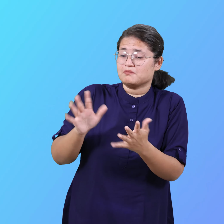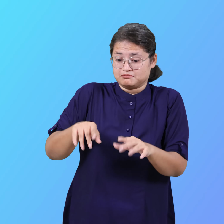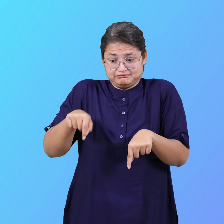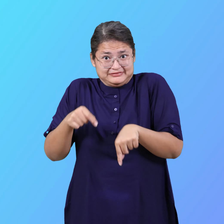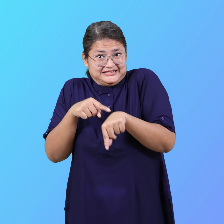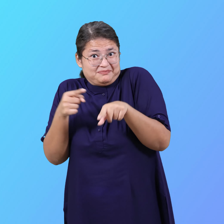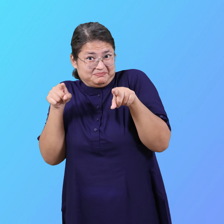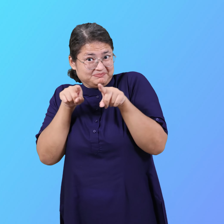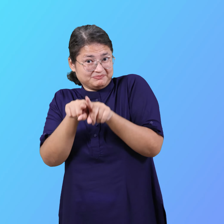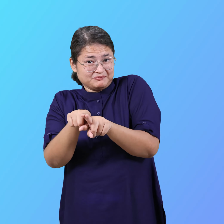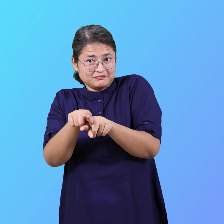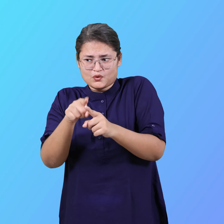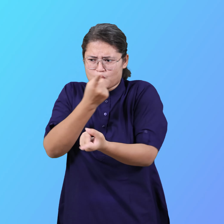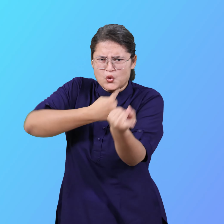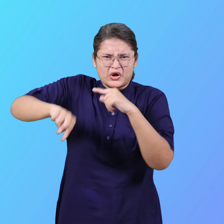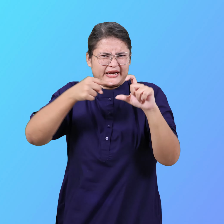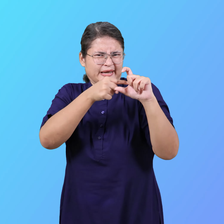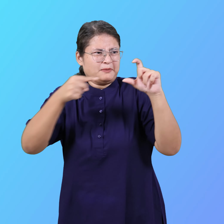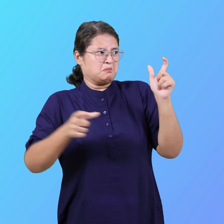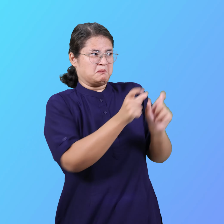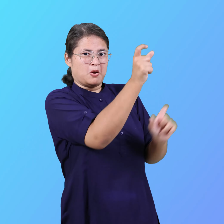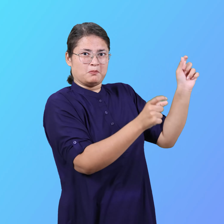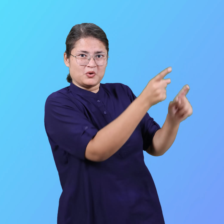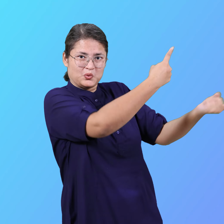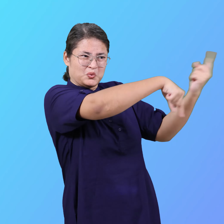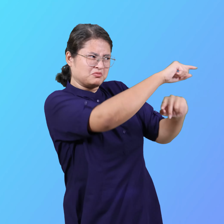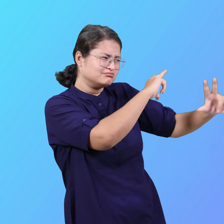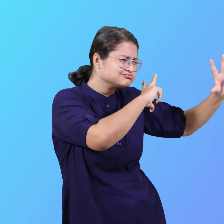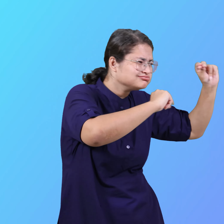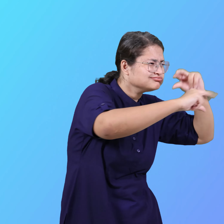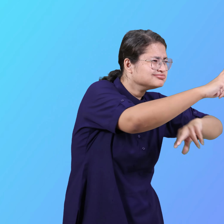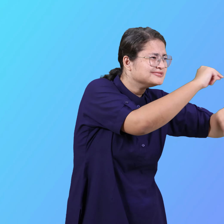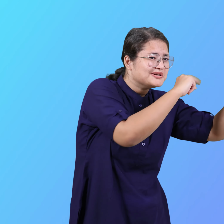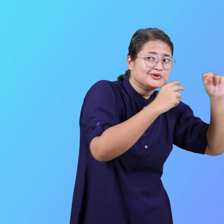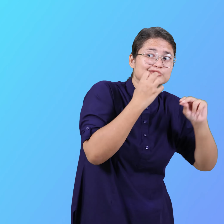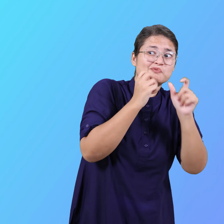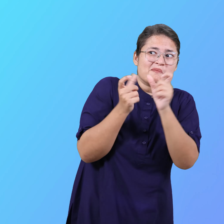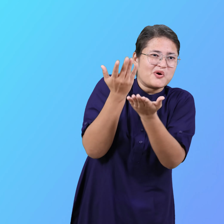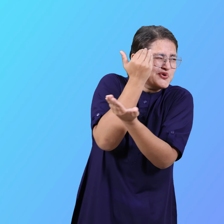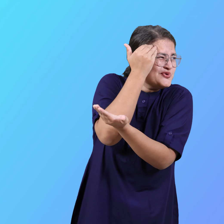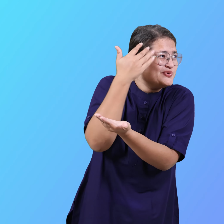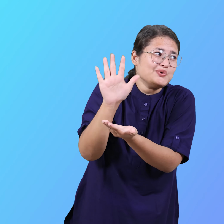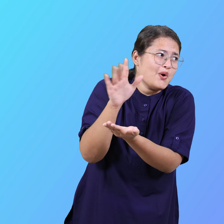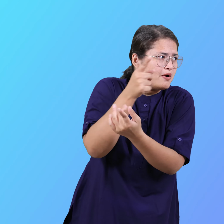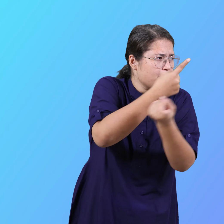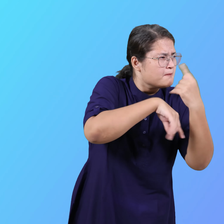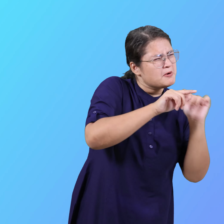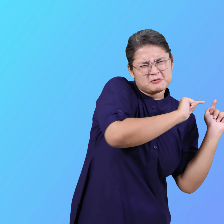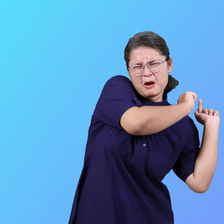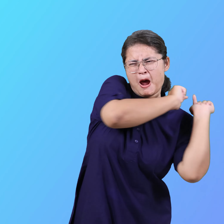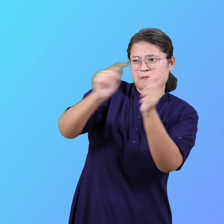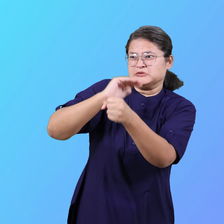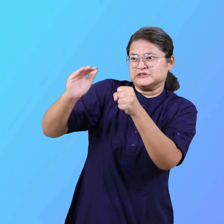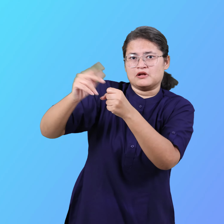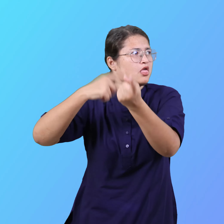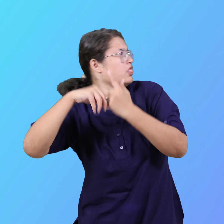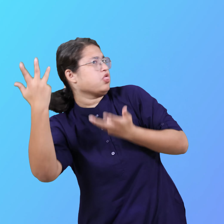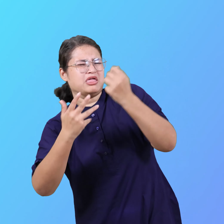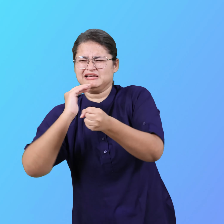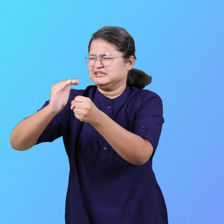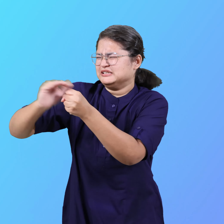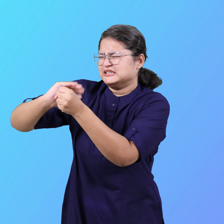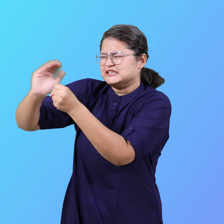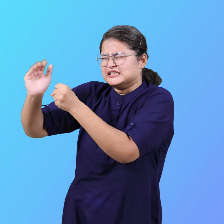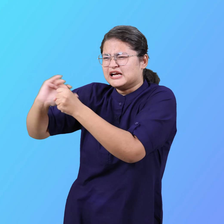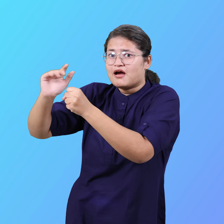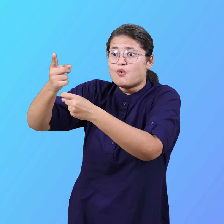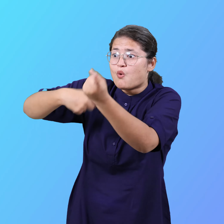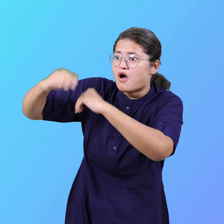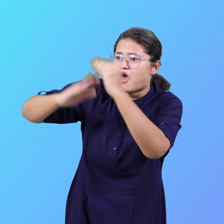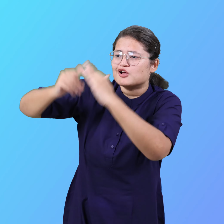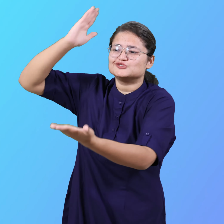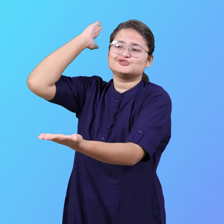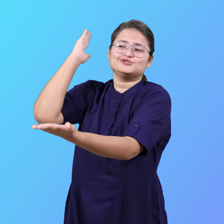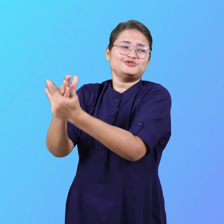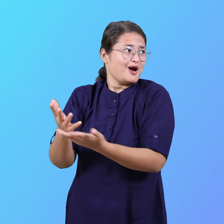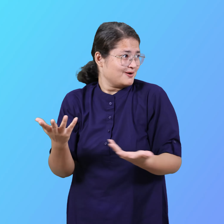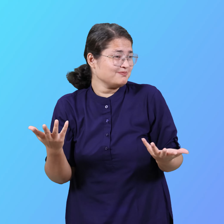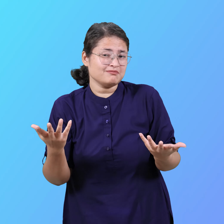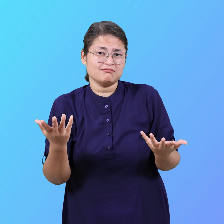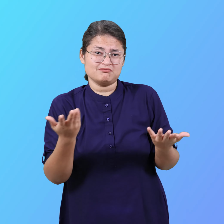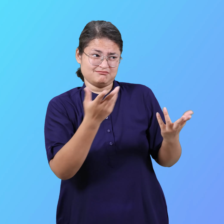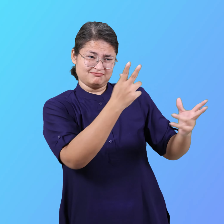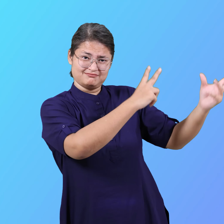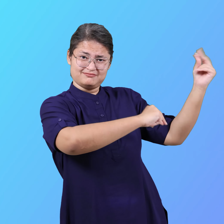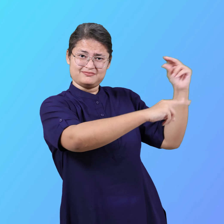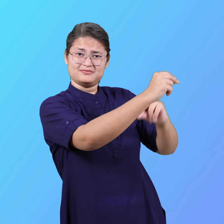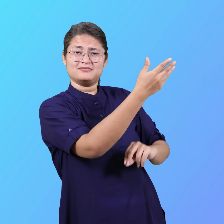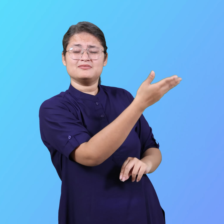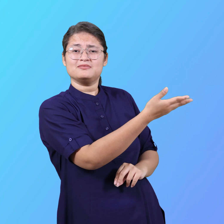And our enemies were saying, “Before the Jews know it or see us, we will be right there among them. We will kill them, and that will stop the work.”